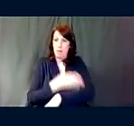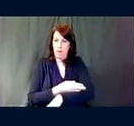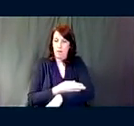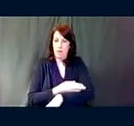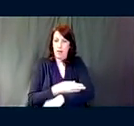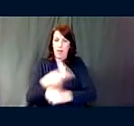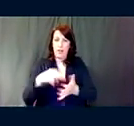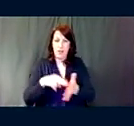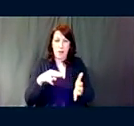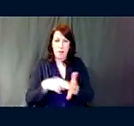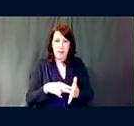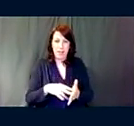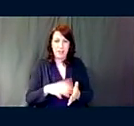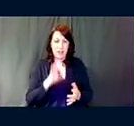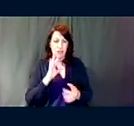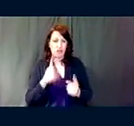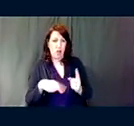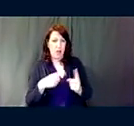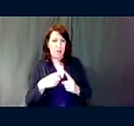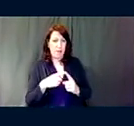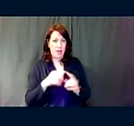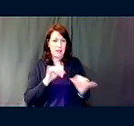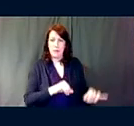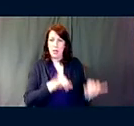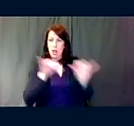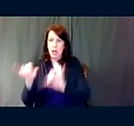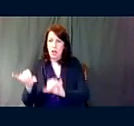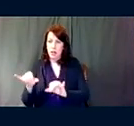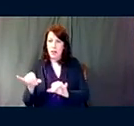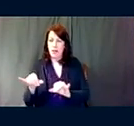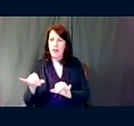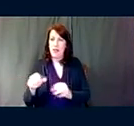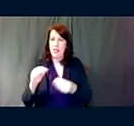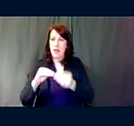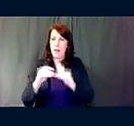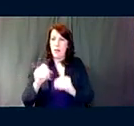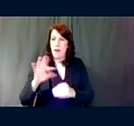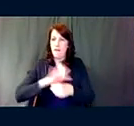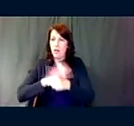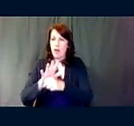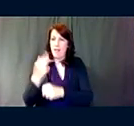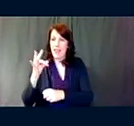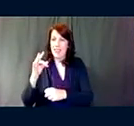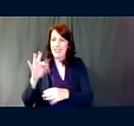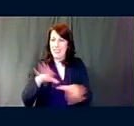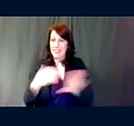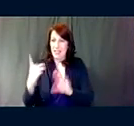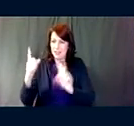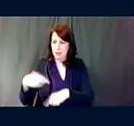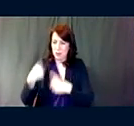TO PUT THIS IN PERSPECTIVE THIS IS AN ORDER OF MAGNITUDE SIMILAR TO THE NUMBER OF COVID-19 DEATHS